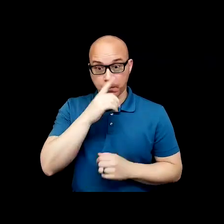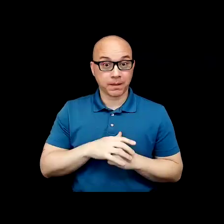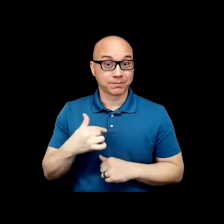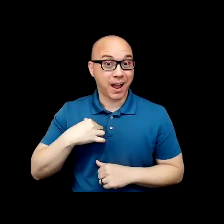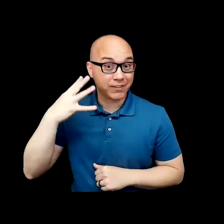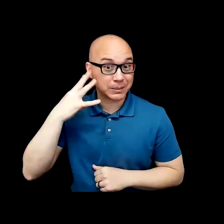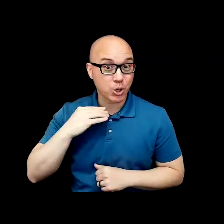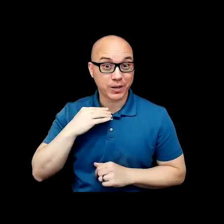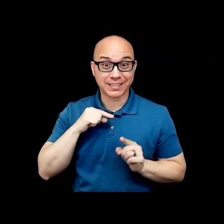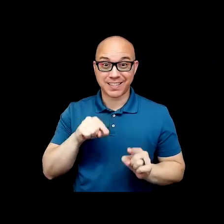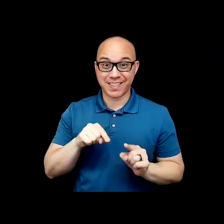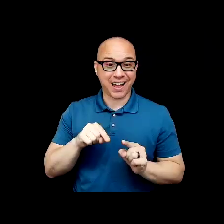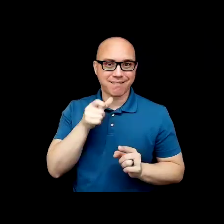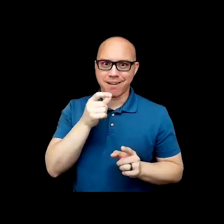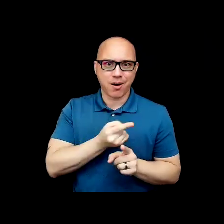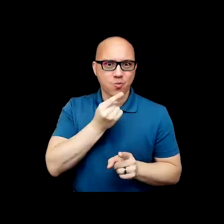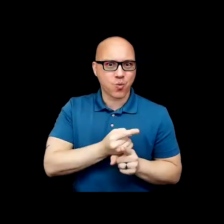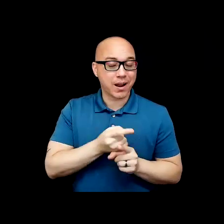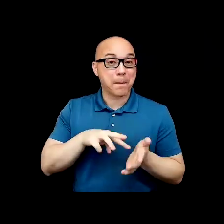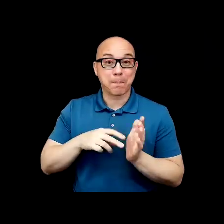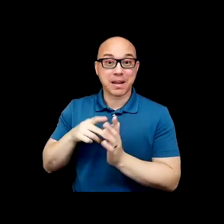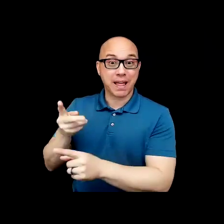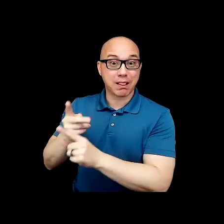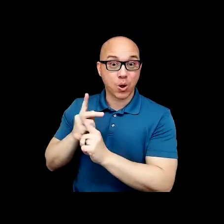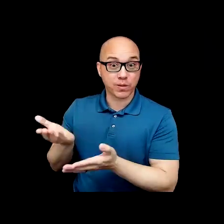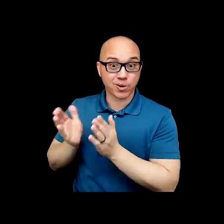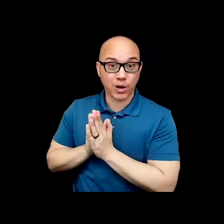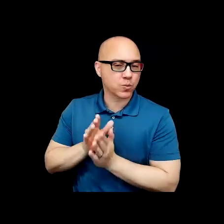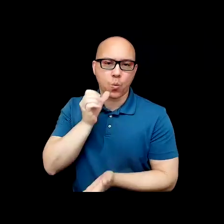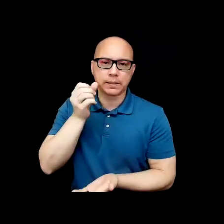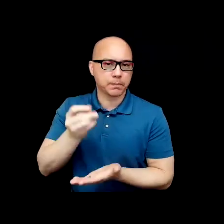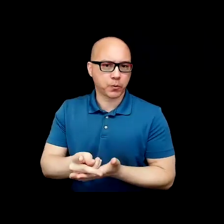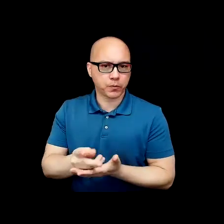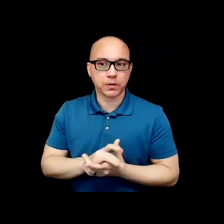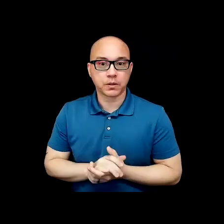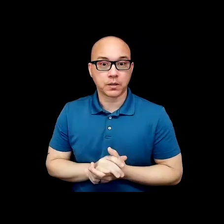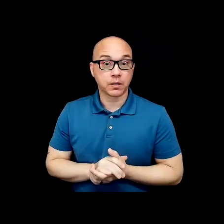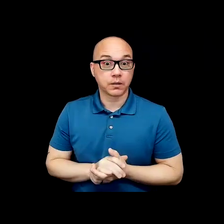accurate, so people were not approved for loans. Especially when they had loans available during